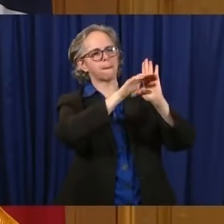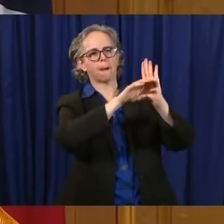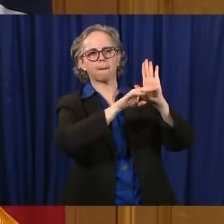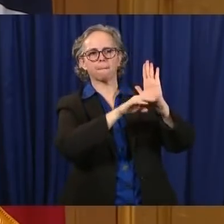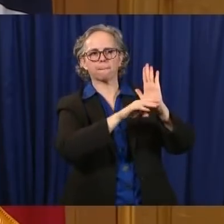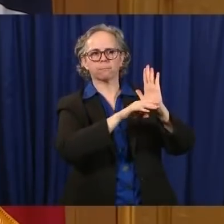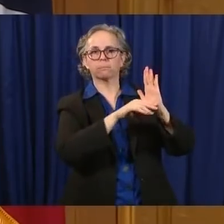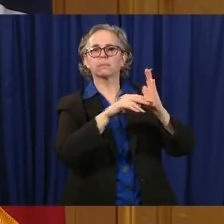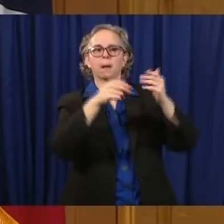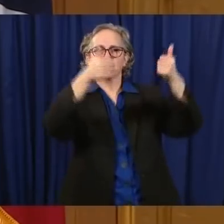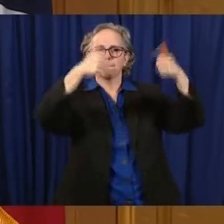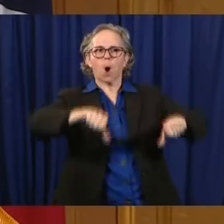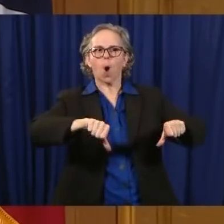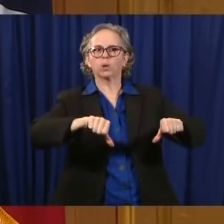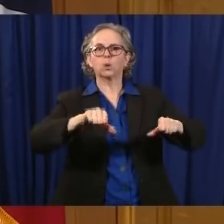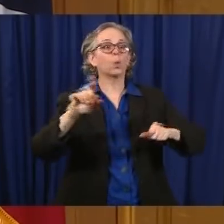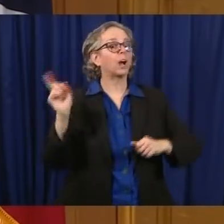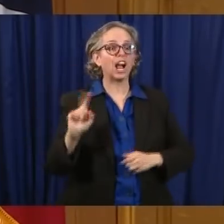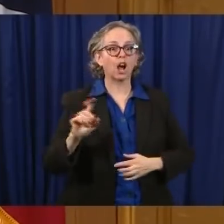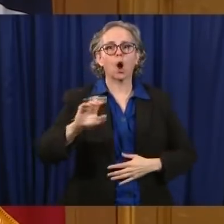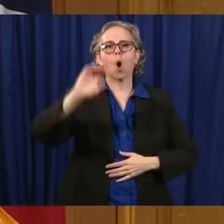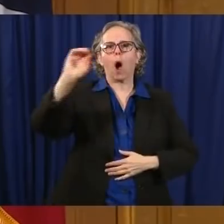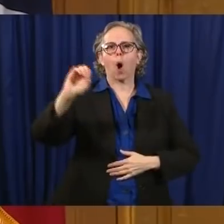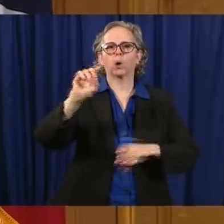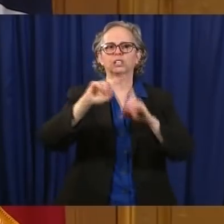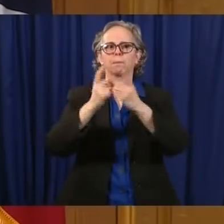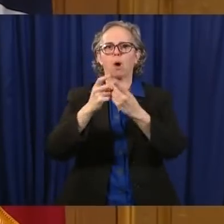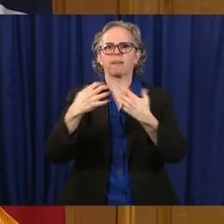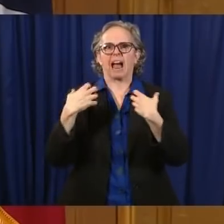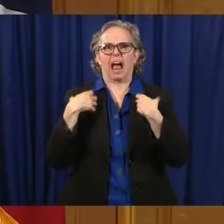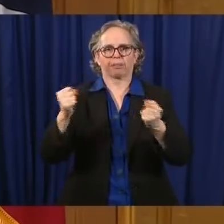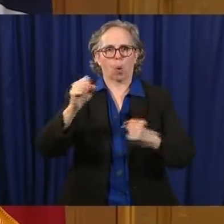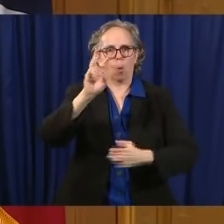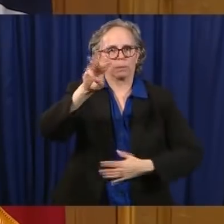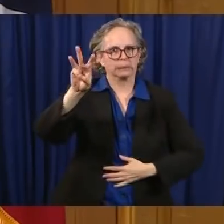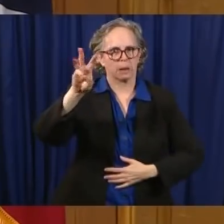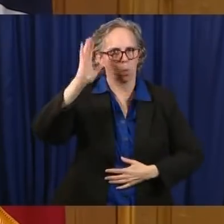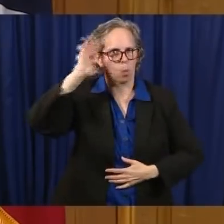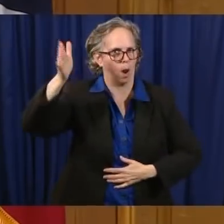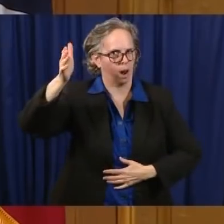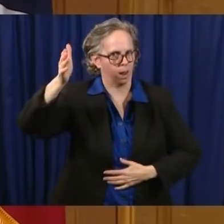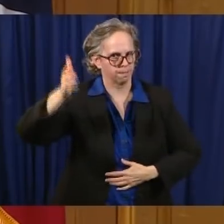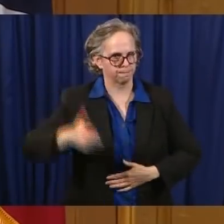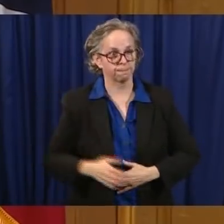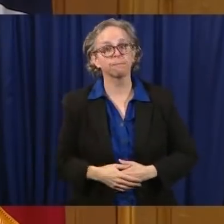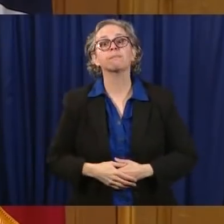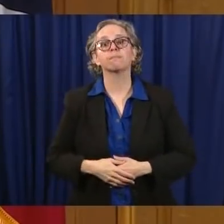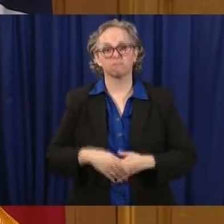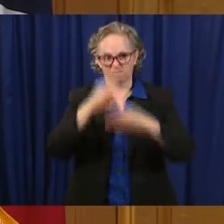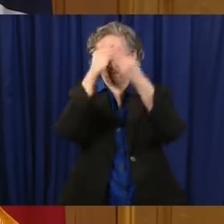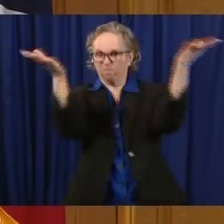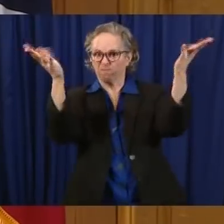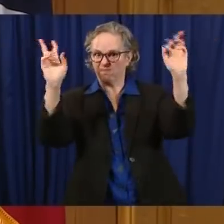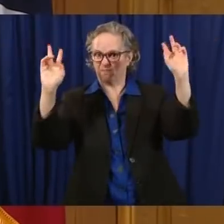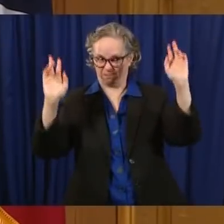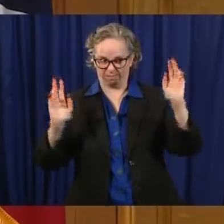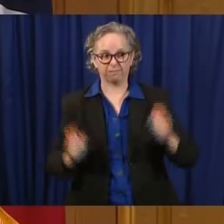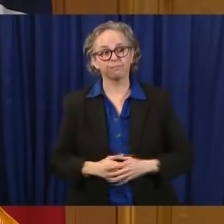THE PATIENTS, ONE OF THE RESIDENCE, HAS TESTED POSITIVE, THAT WILL BE POSTED ON THE OHIO